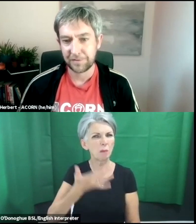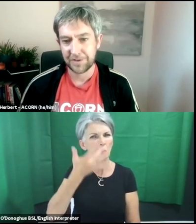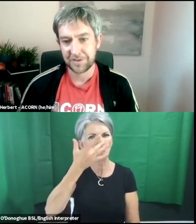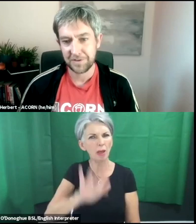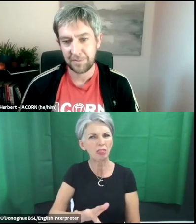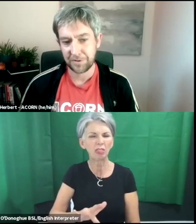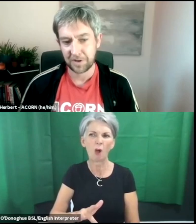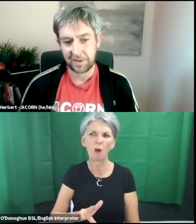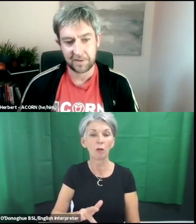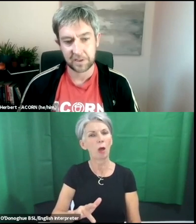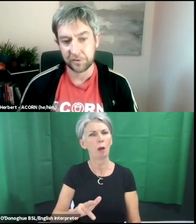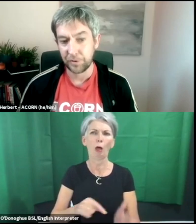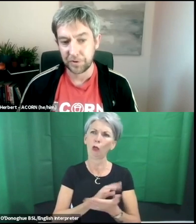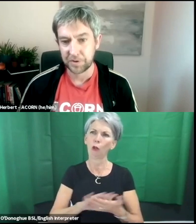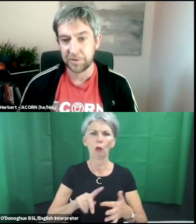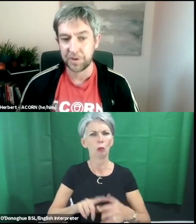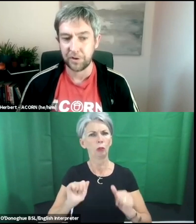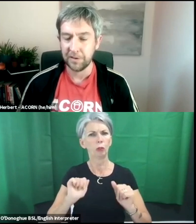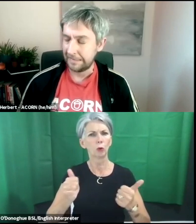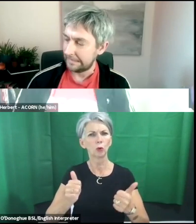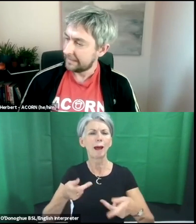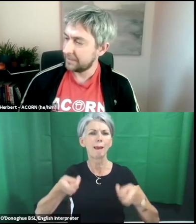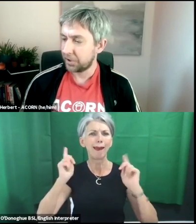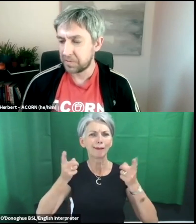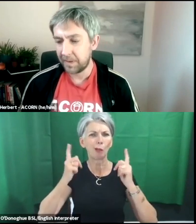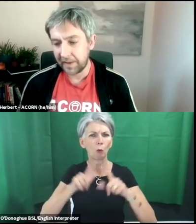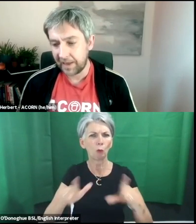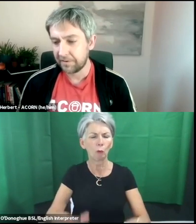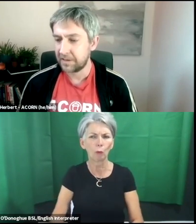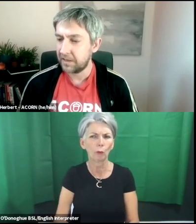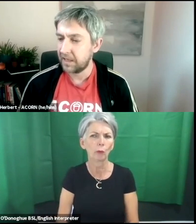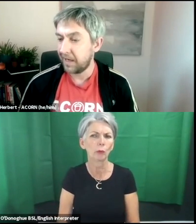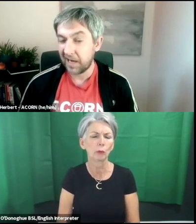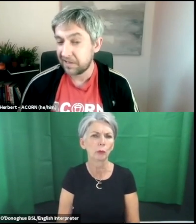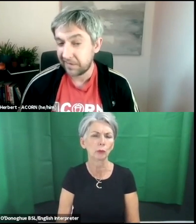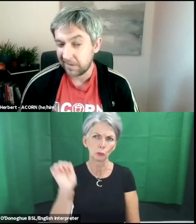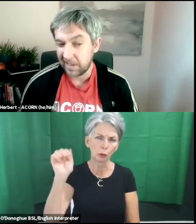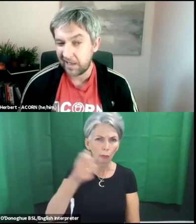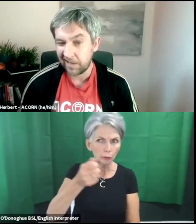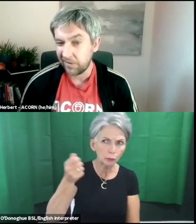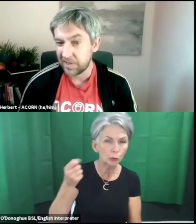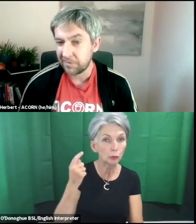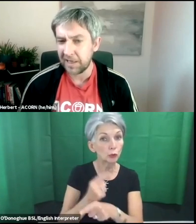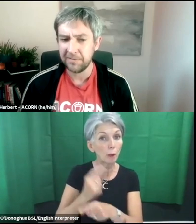for instance, when you're talking about housing and you knock on someone's door, and you talk to them about their housing and they might actually